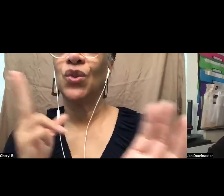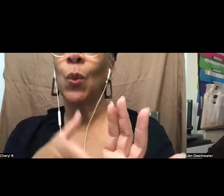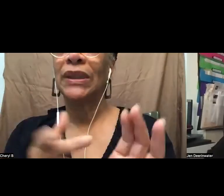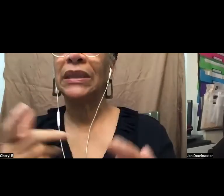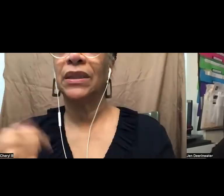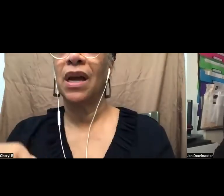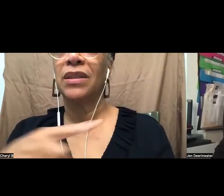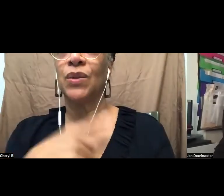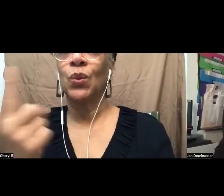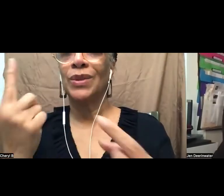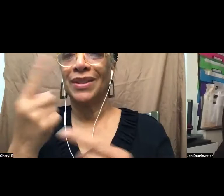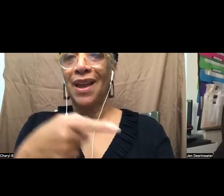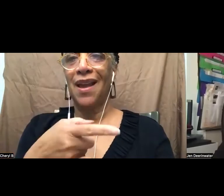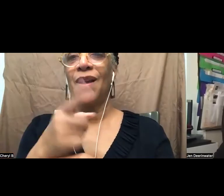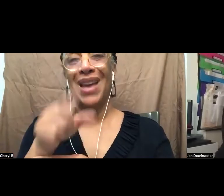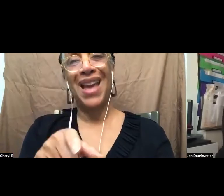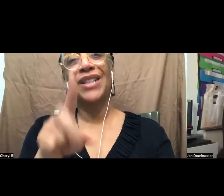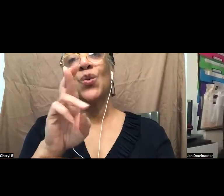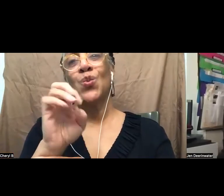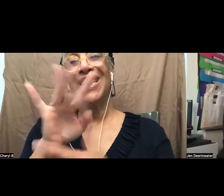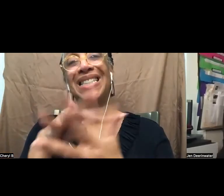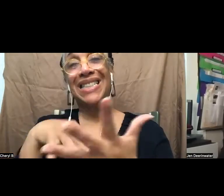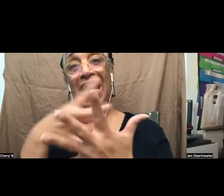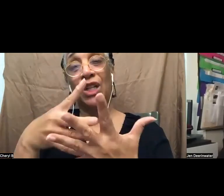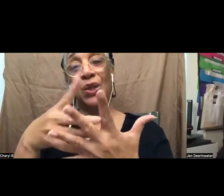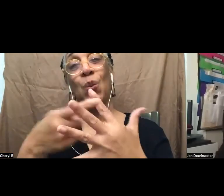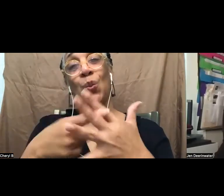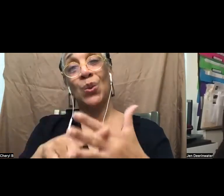we had to reschedule the original day because I had